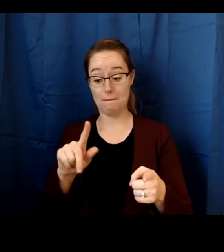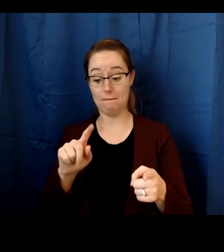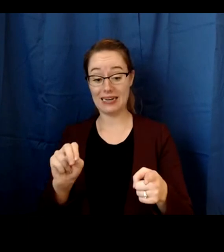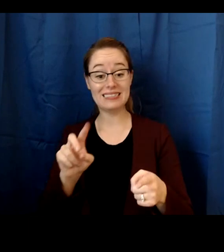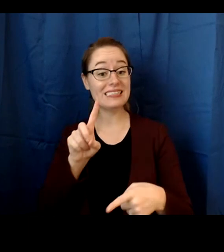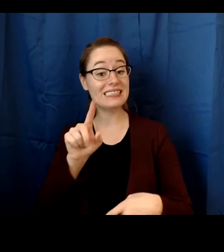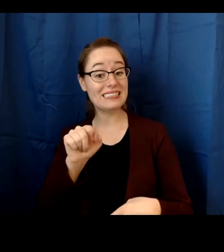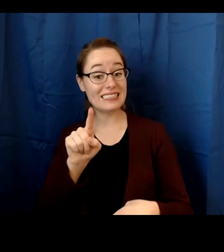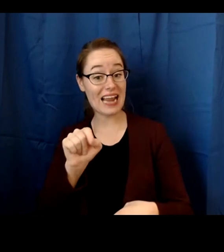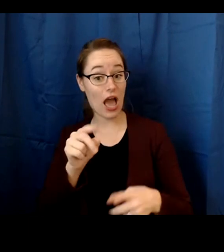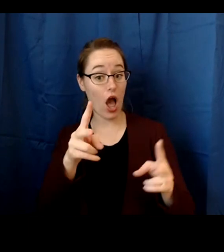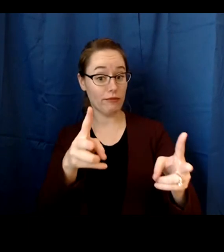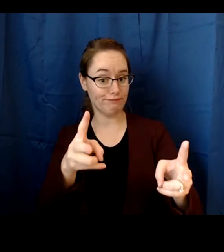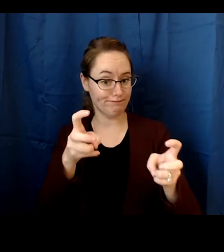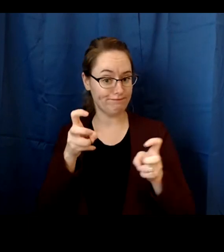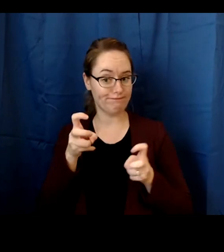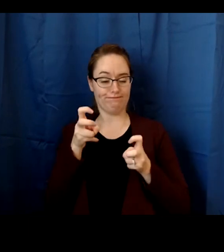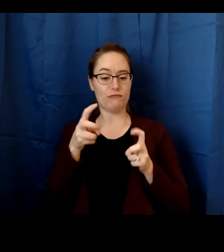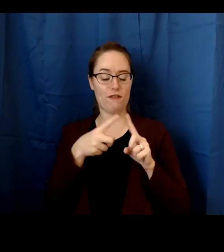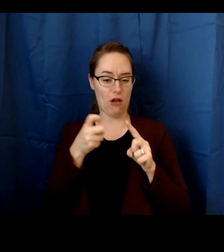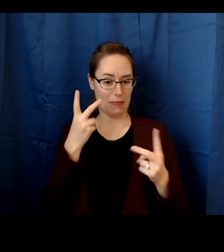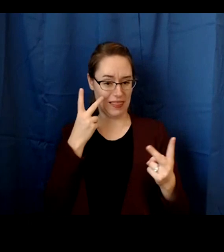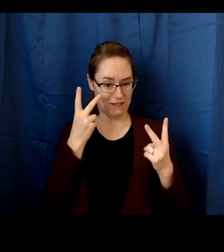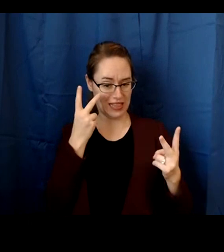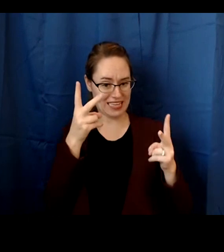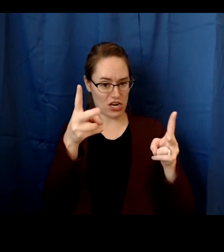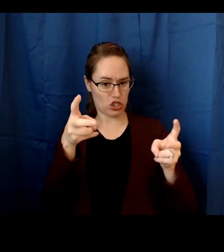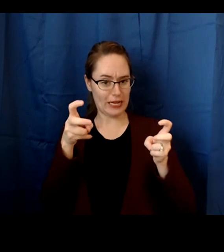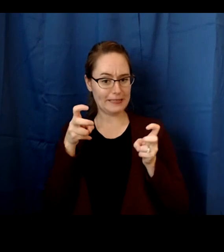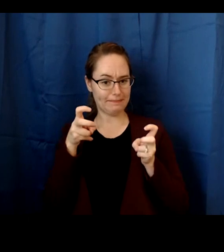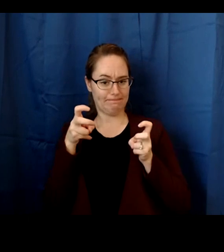from the Tableau visualization and then place--